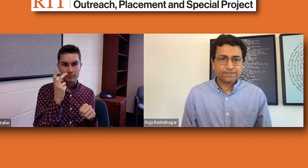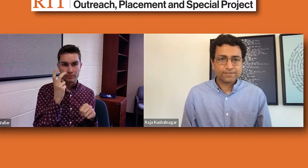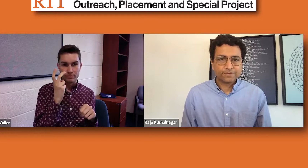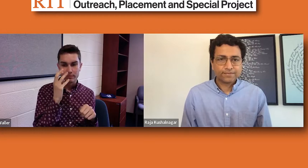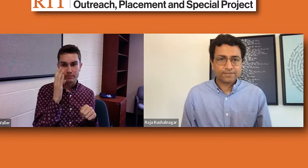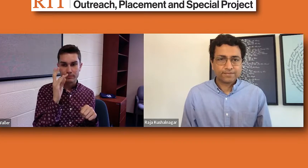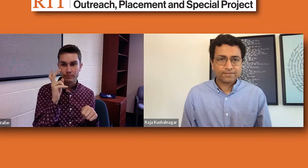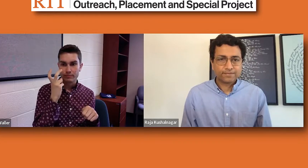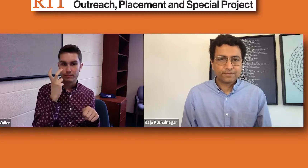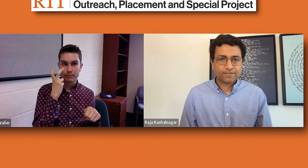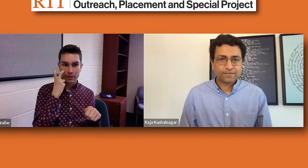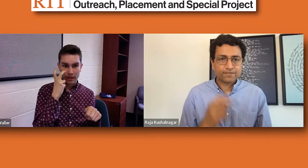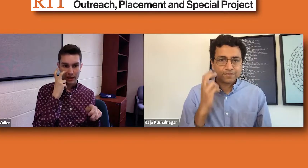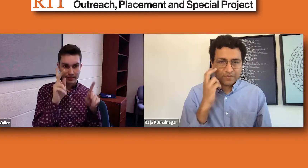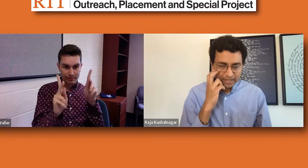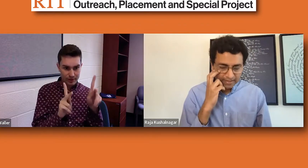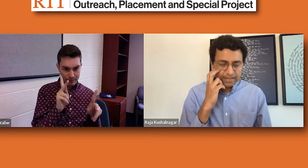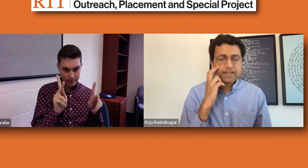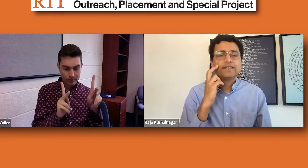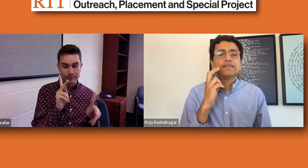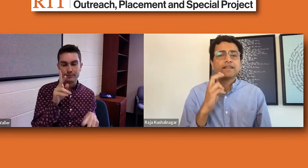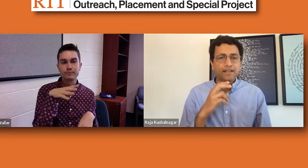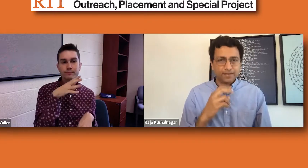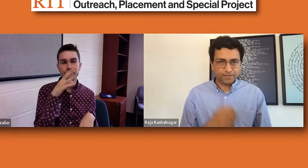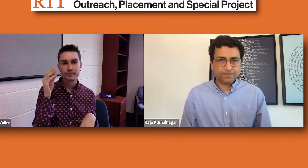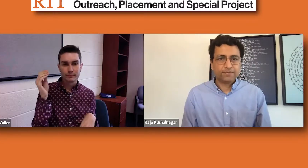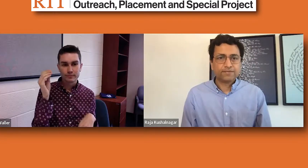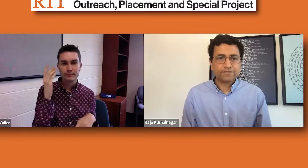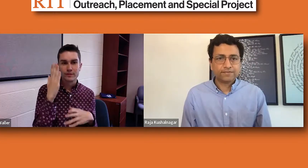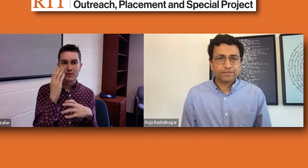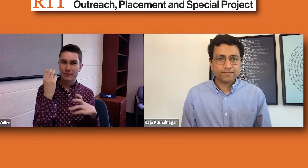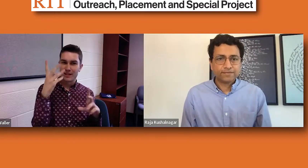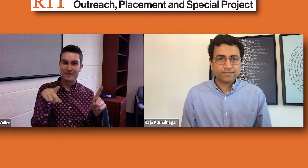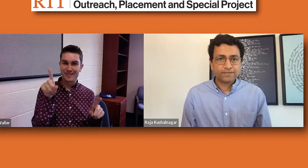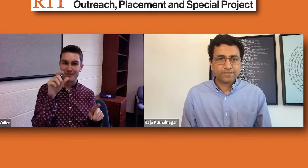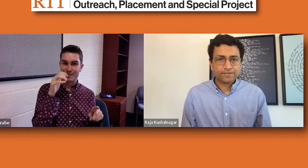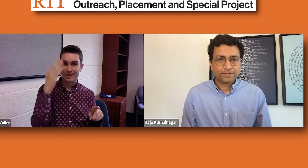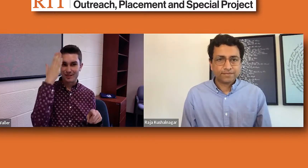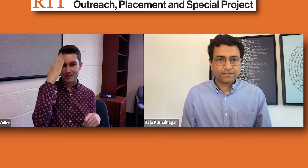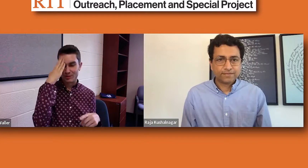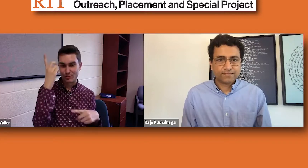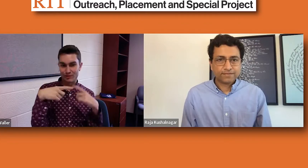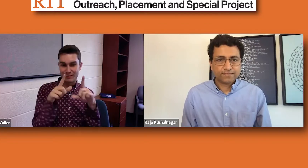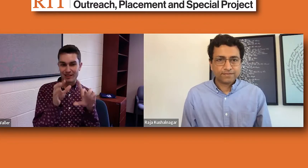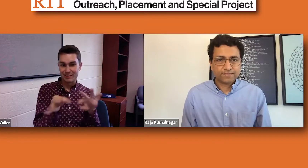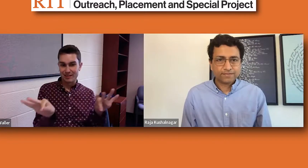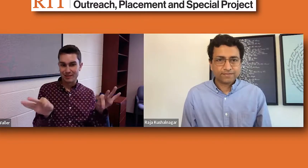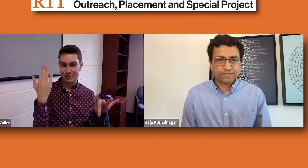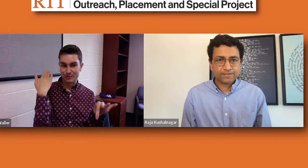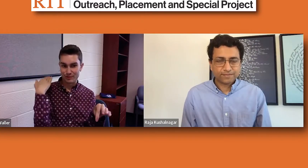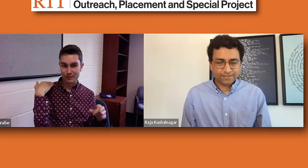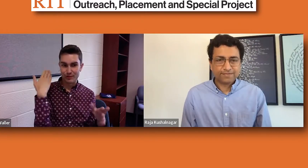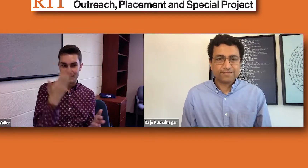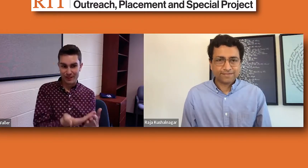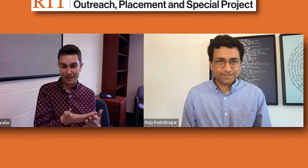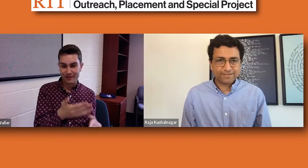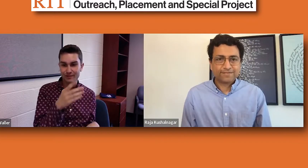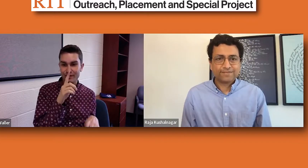with one instructor. I think I think most people came from a perspective of blindness.